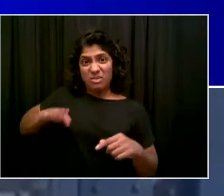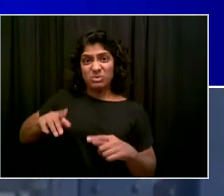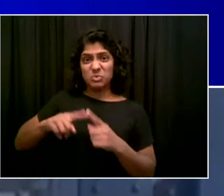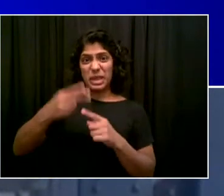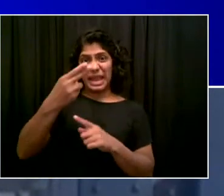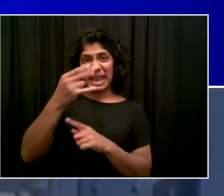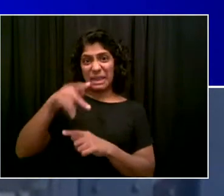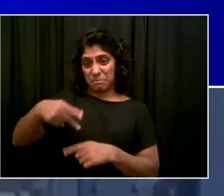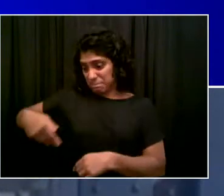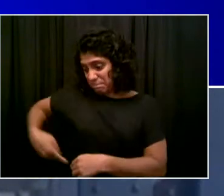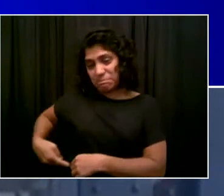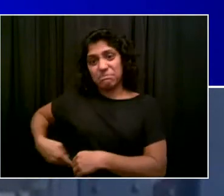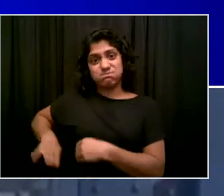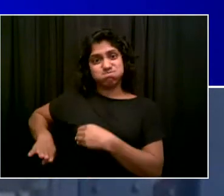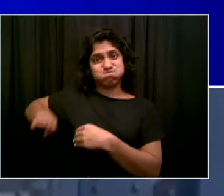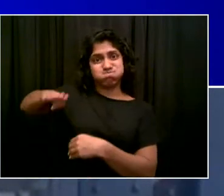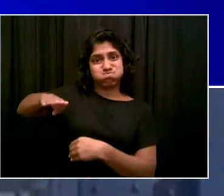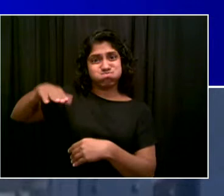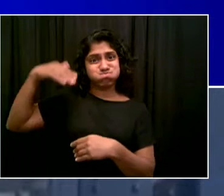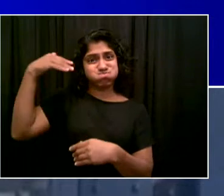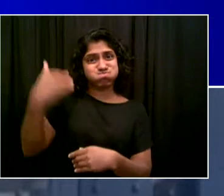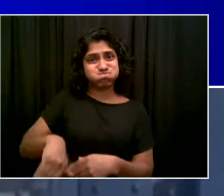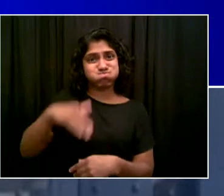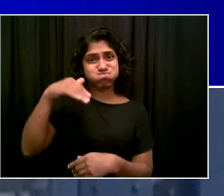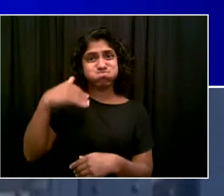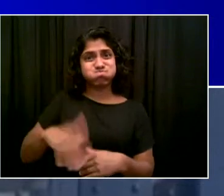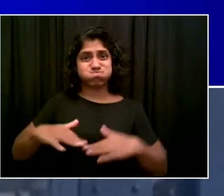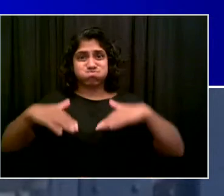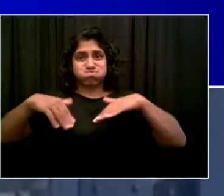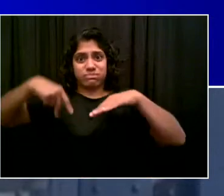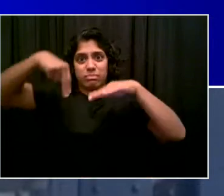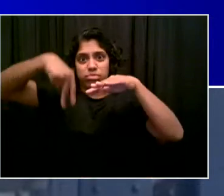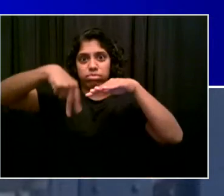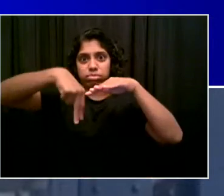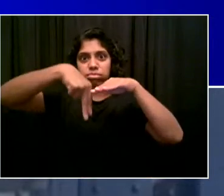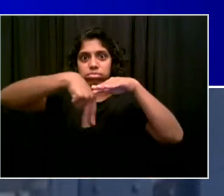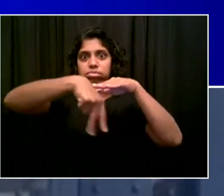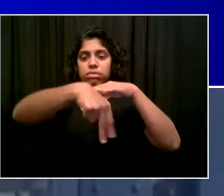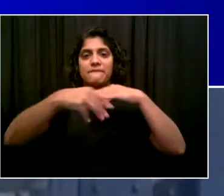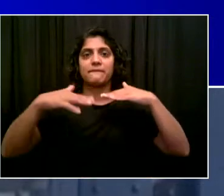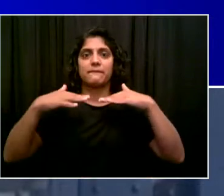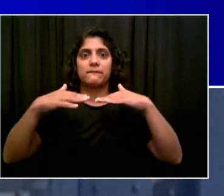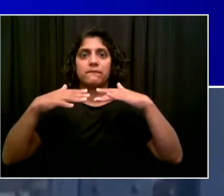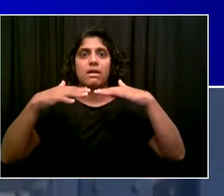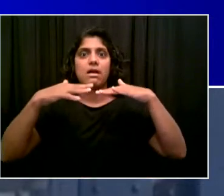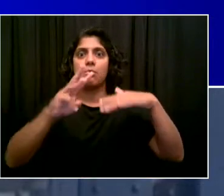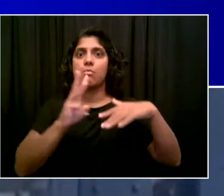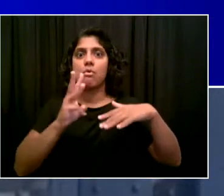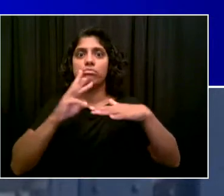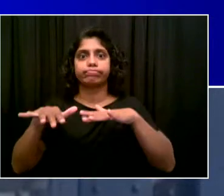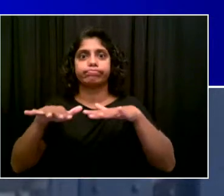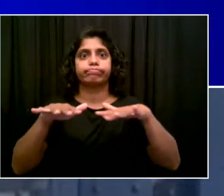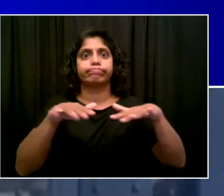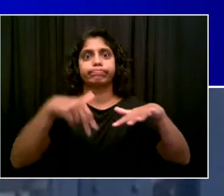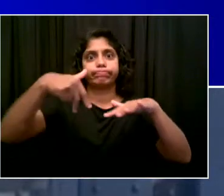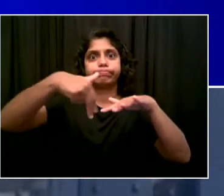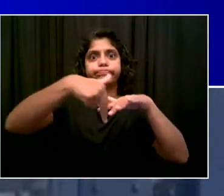WATER TRYING TO GET HOME TO